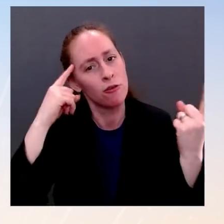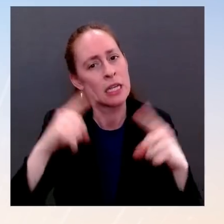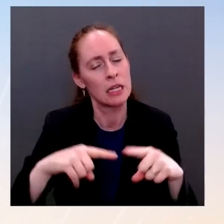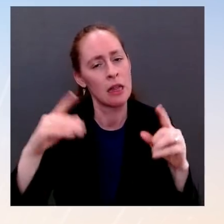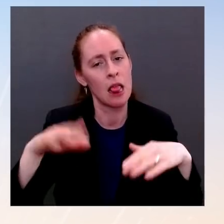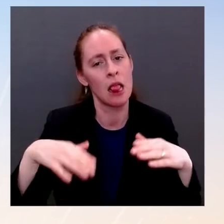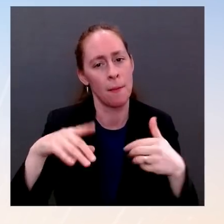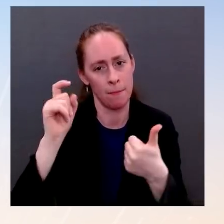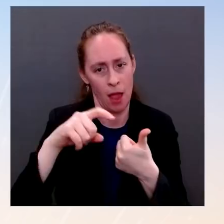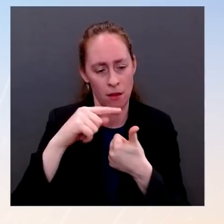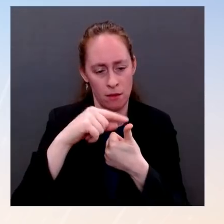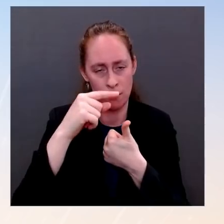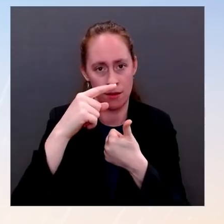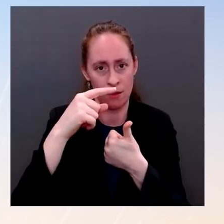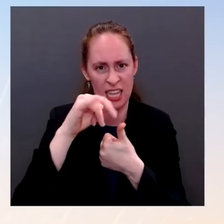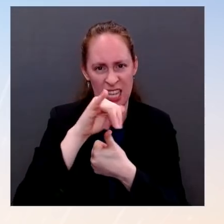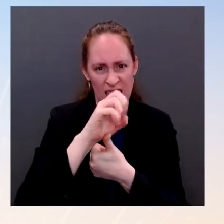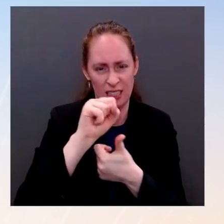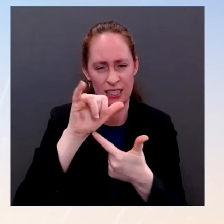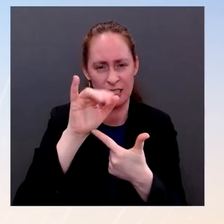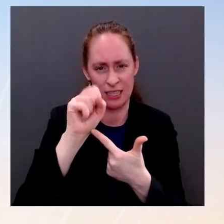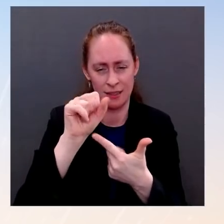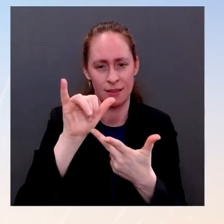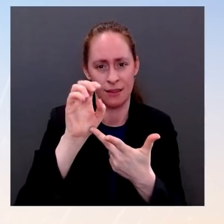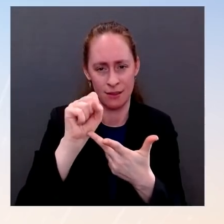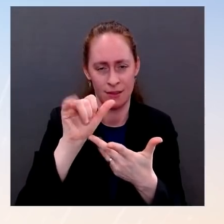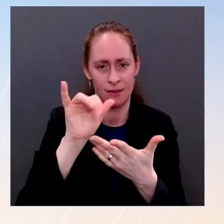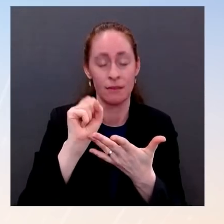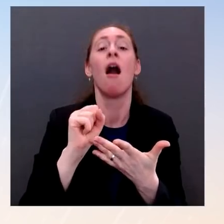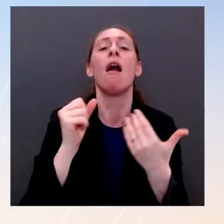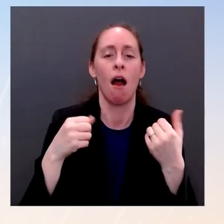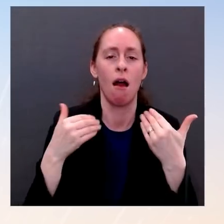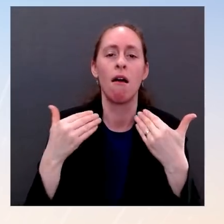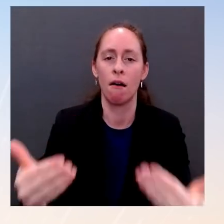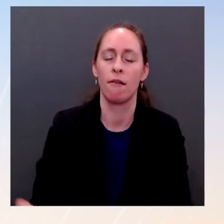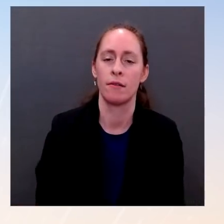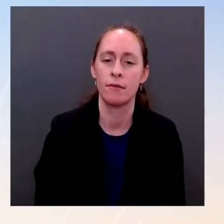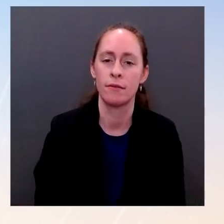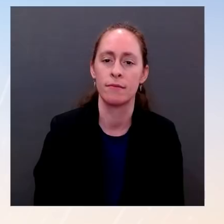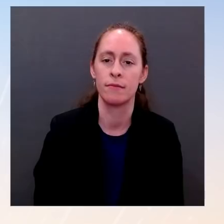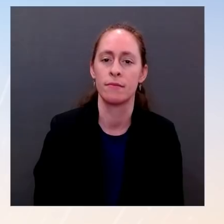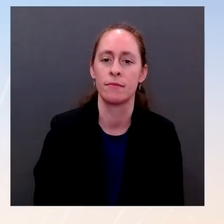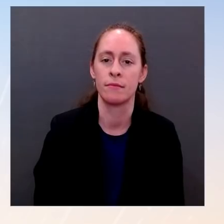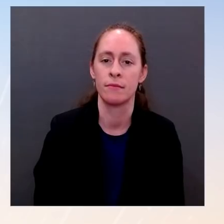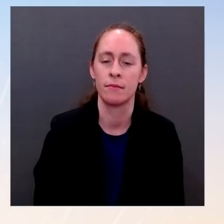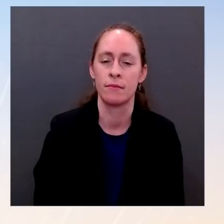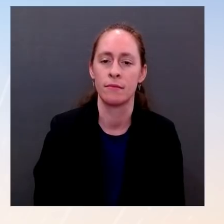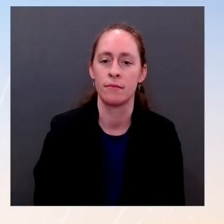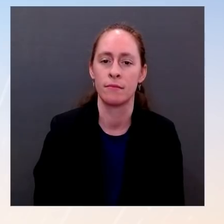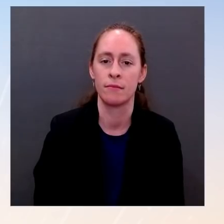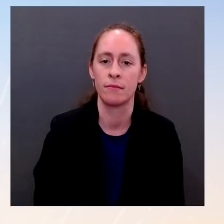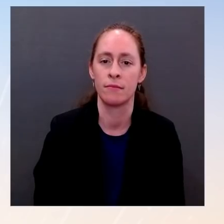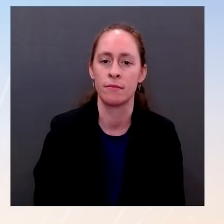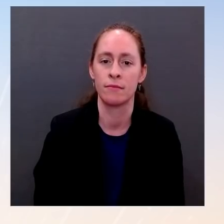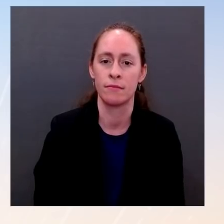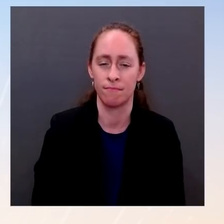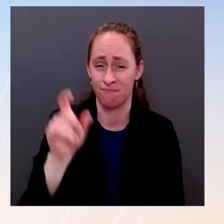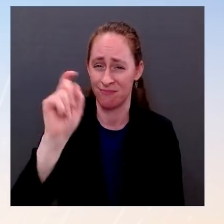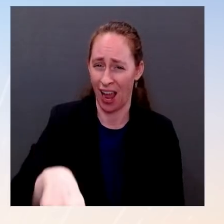Anything much beyond that would put the possibility of return to the deal at grave risk. While I'm not, certainly, going to predict -- or --